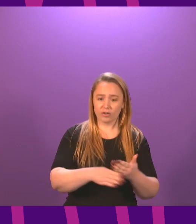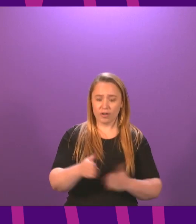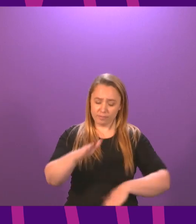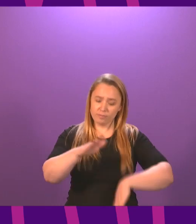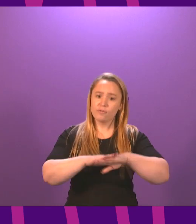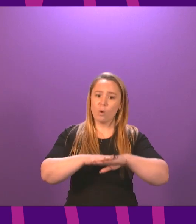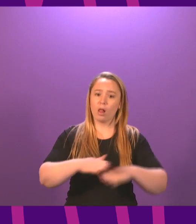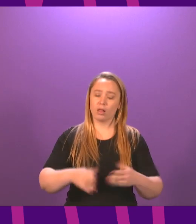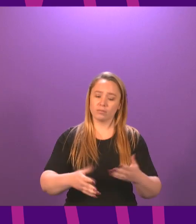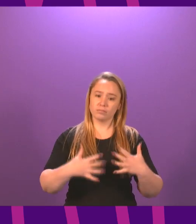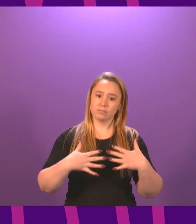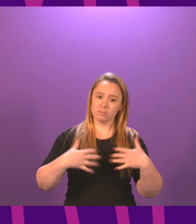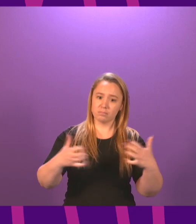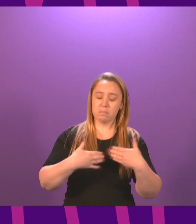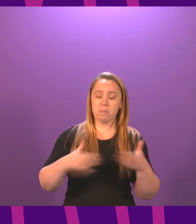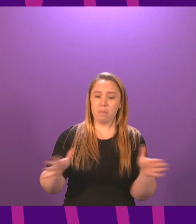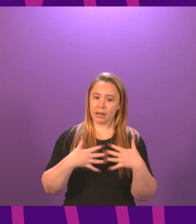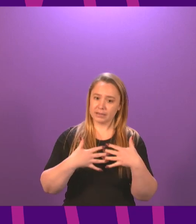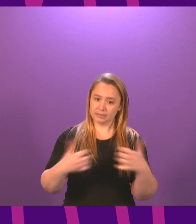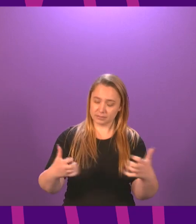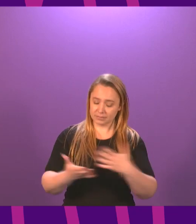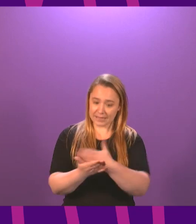across the public sector who have contributed so much.